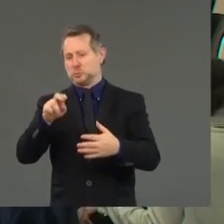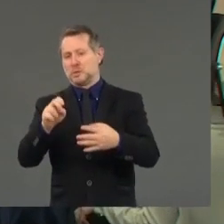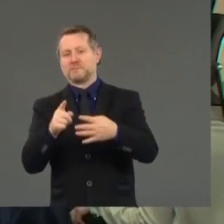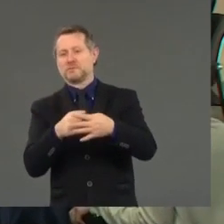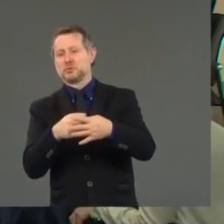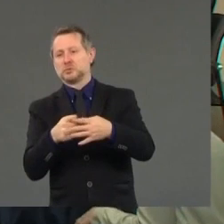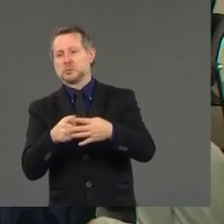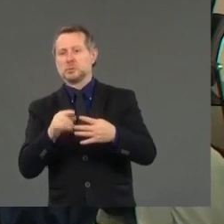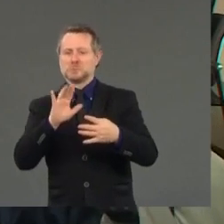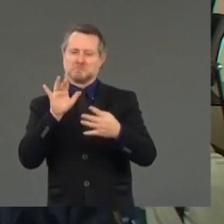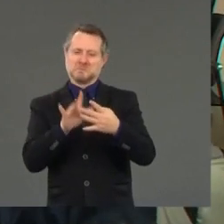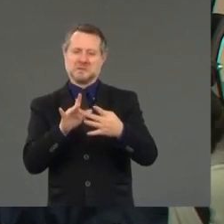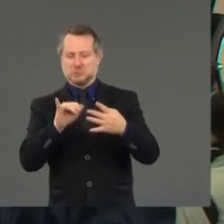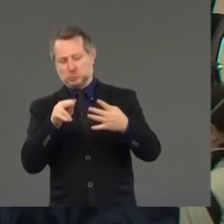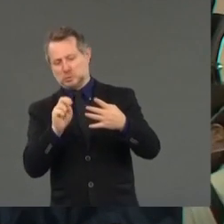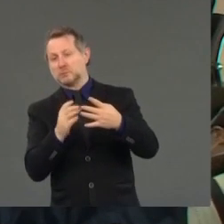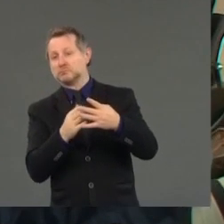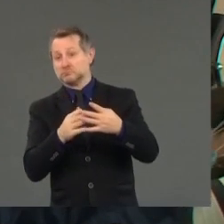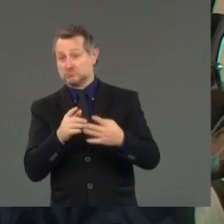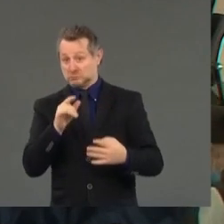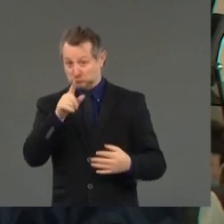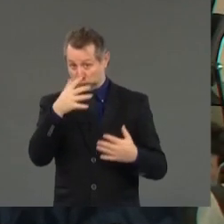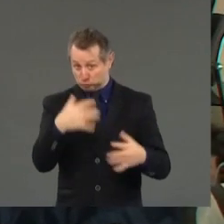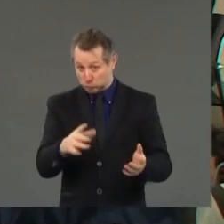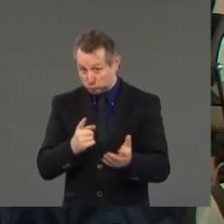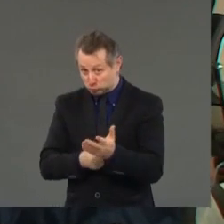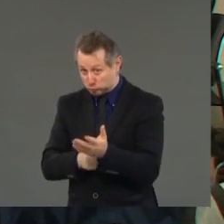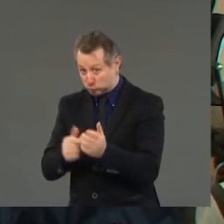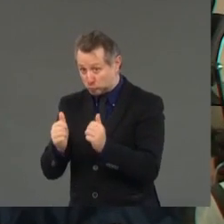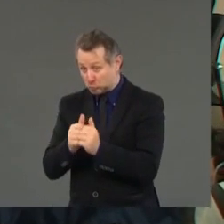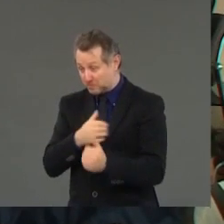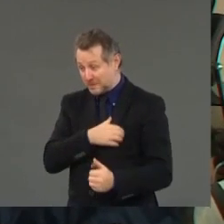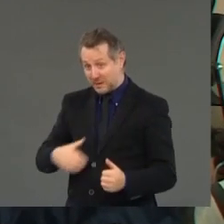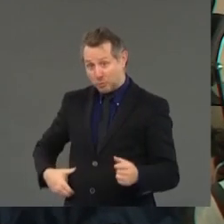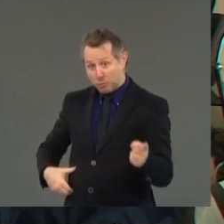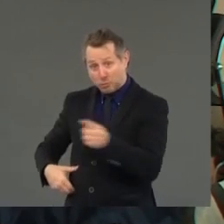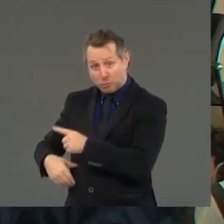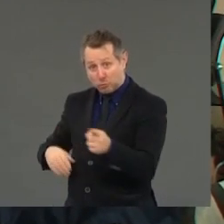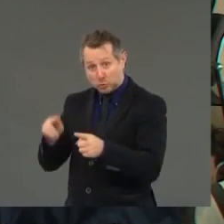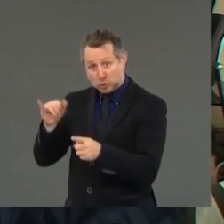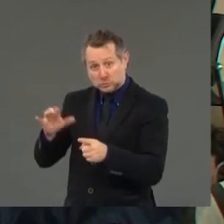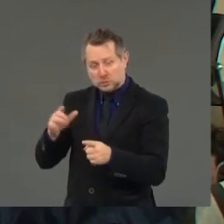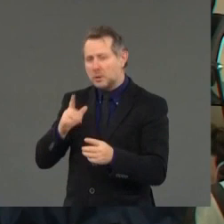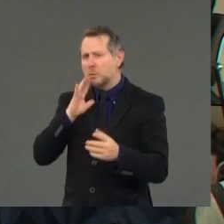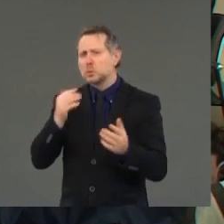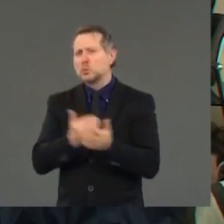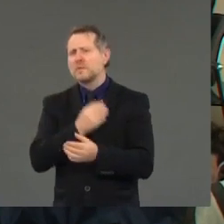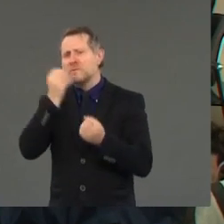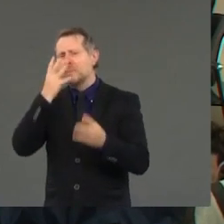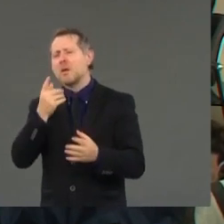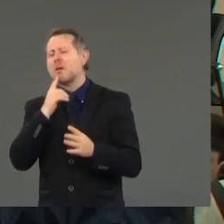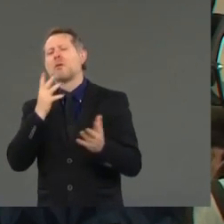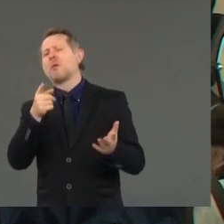EARLY TO MID-JUNE.